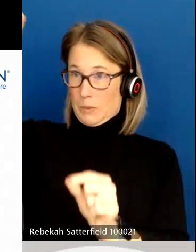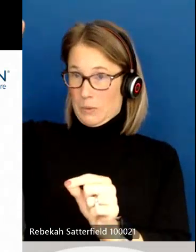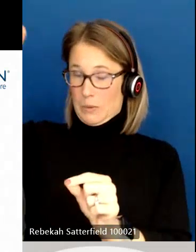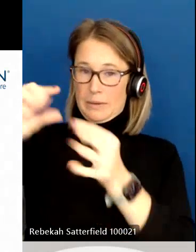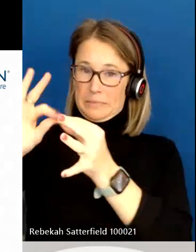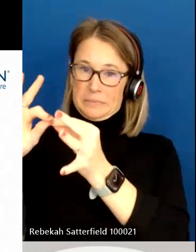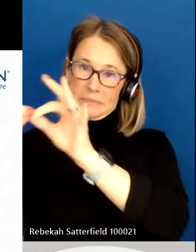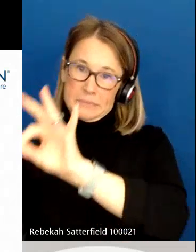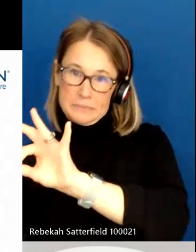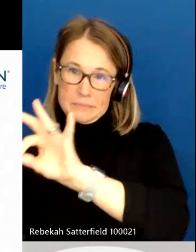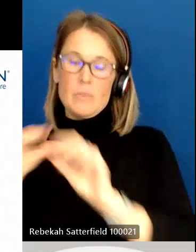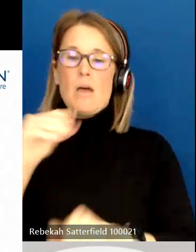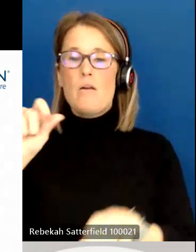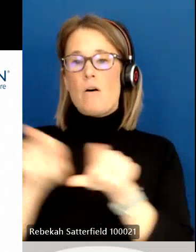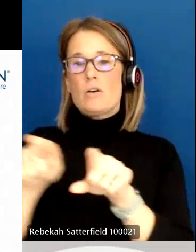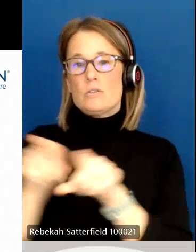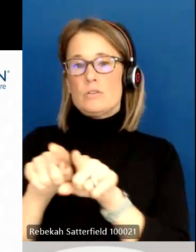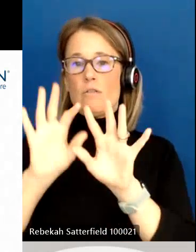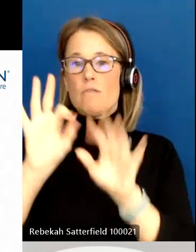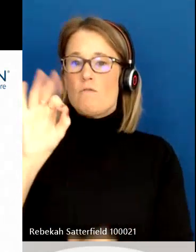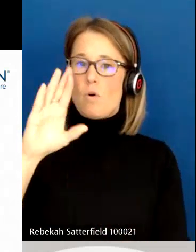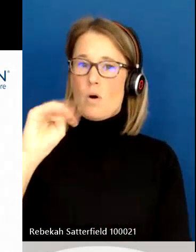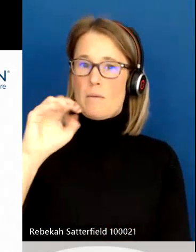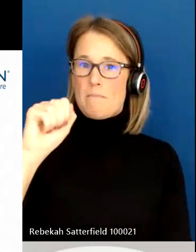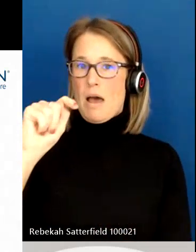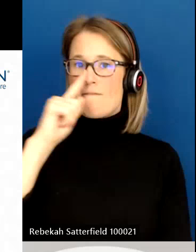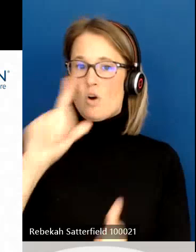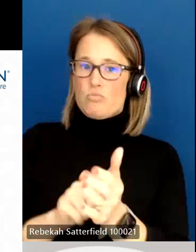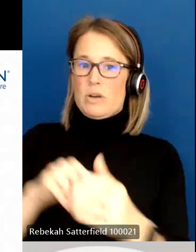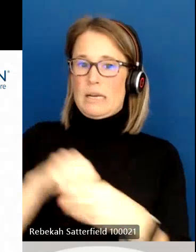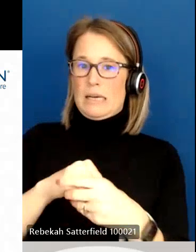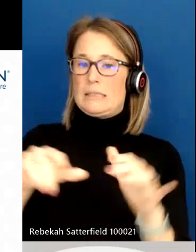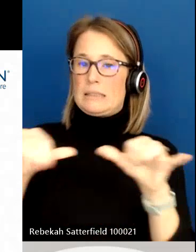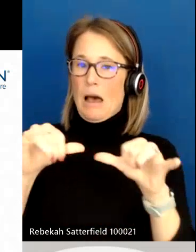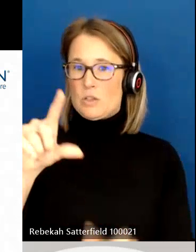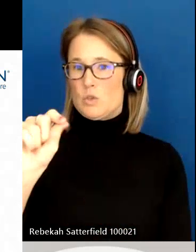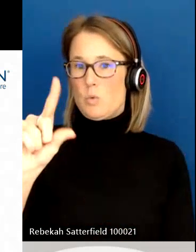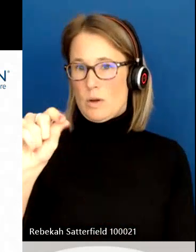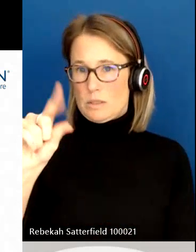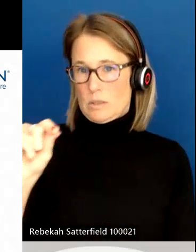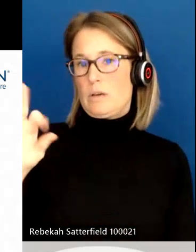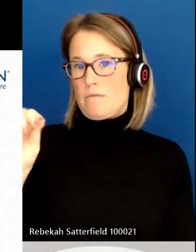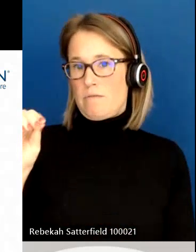so that it will print well in a size 20 font so literally you know I when I spoke with Folks at